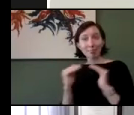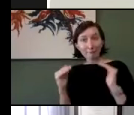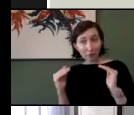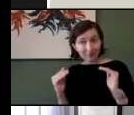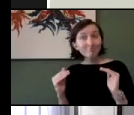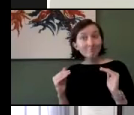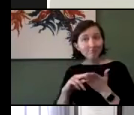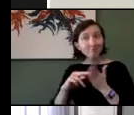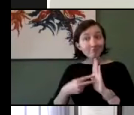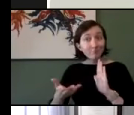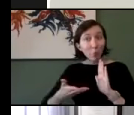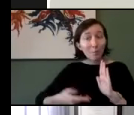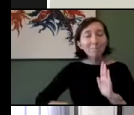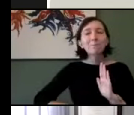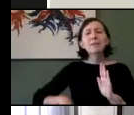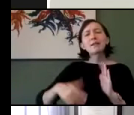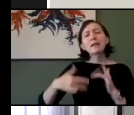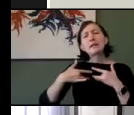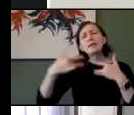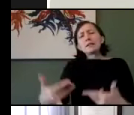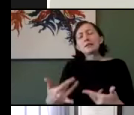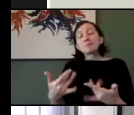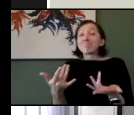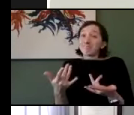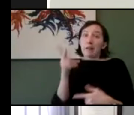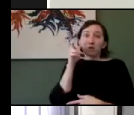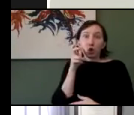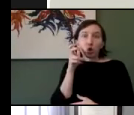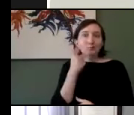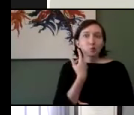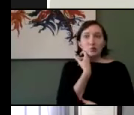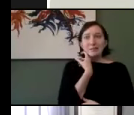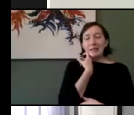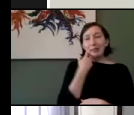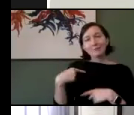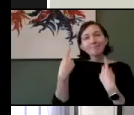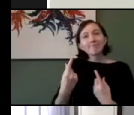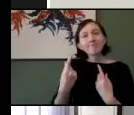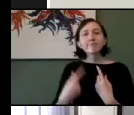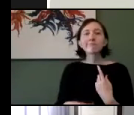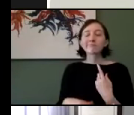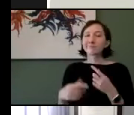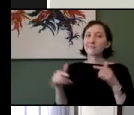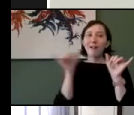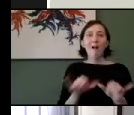A lot of times— I heard recently and it's a common misconception—